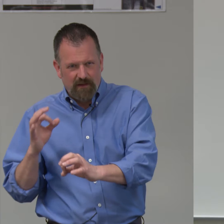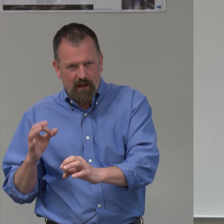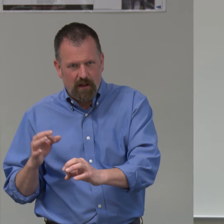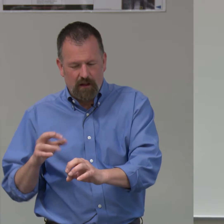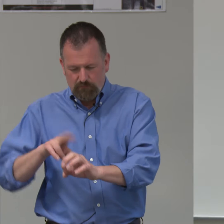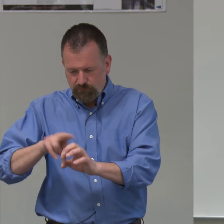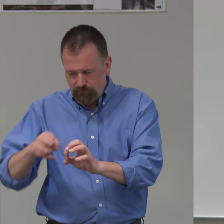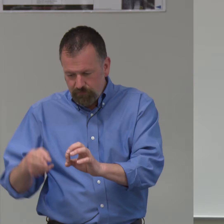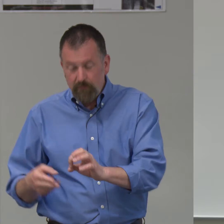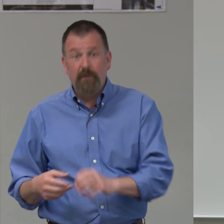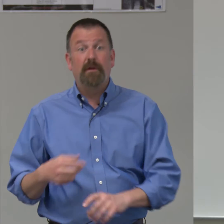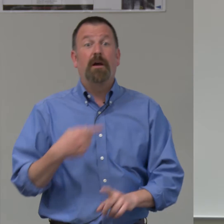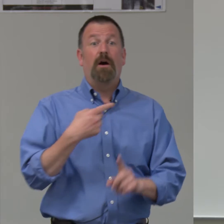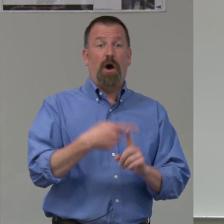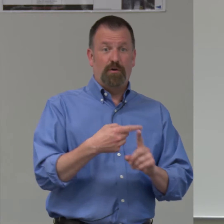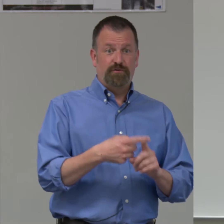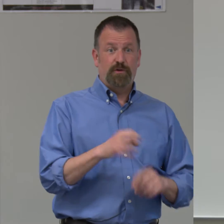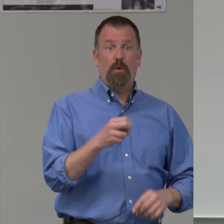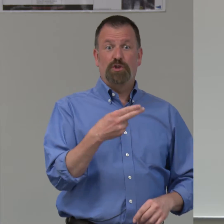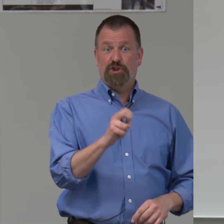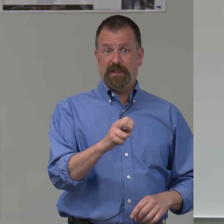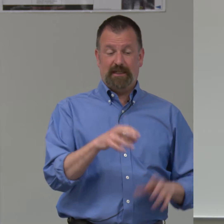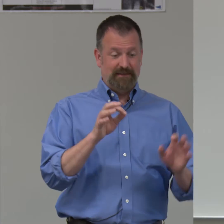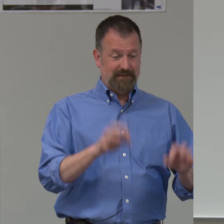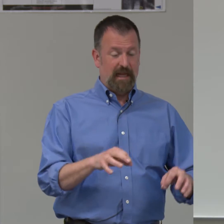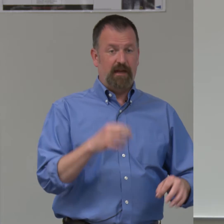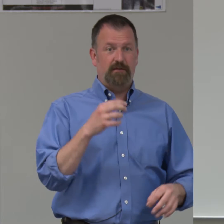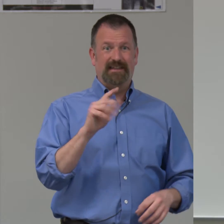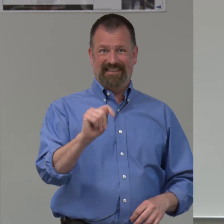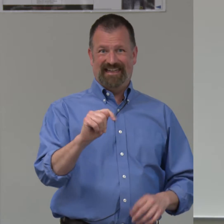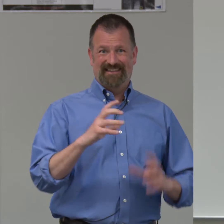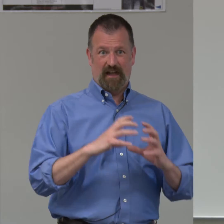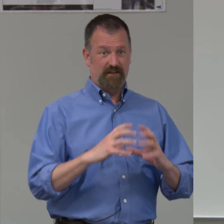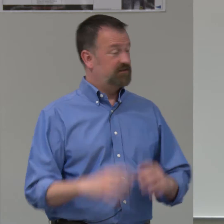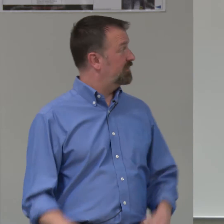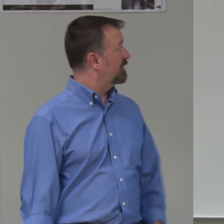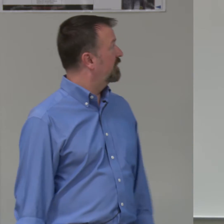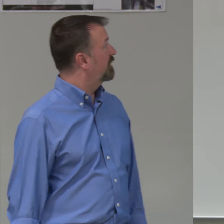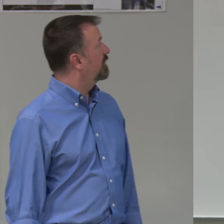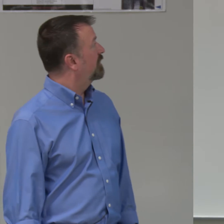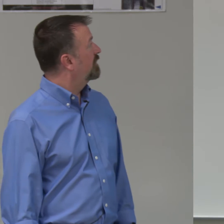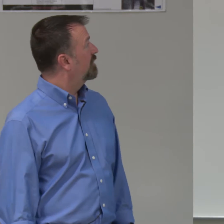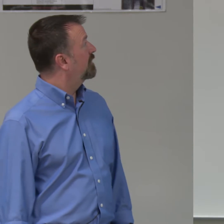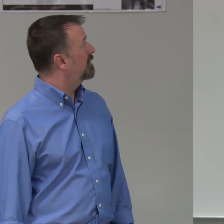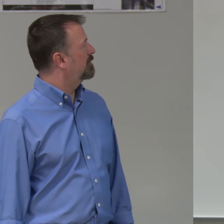She also stained them for cells-- the T cells. These are--